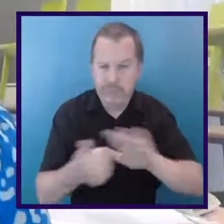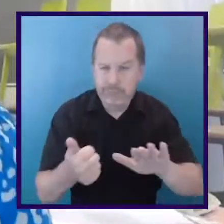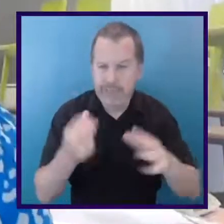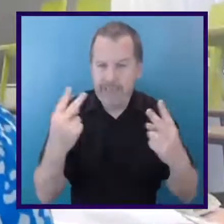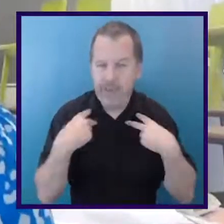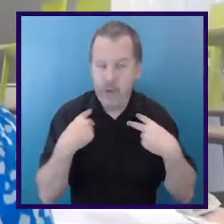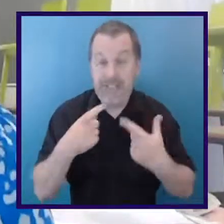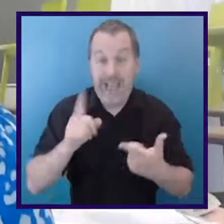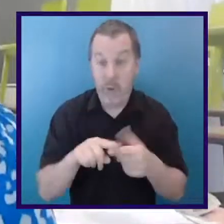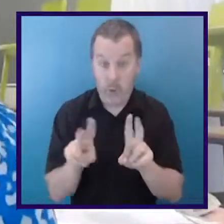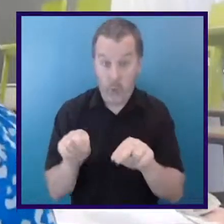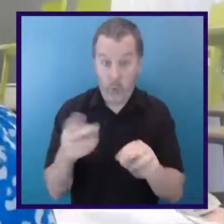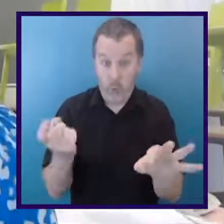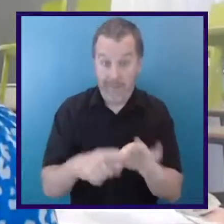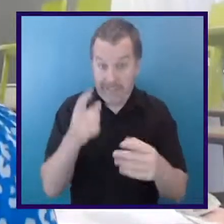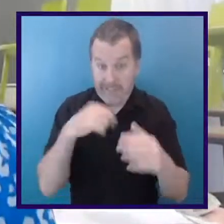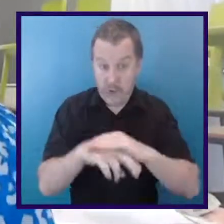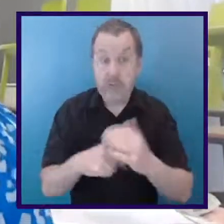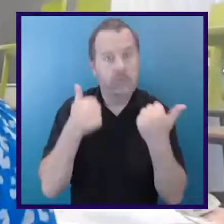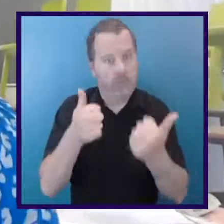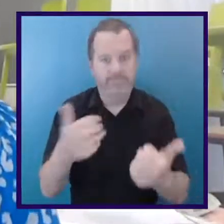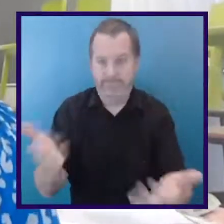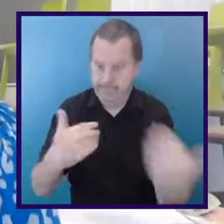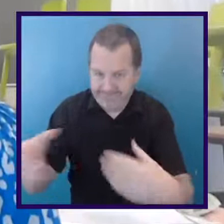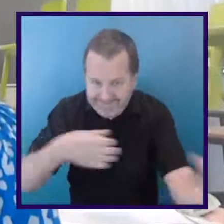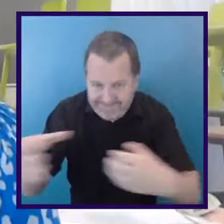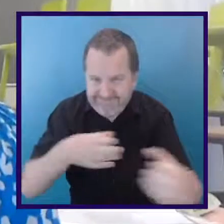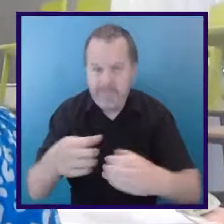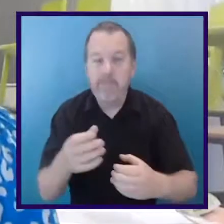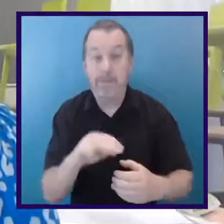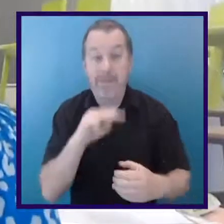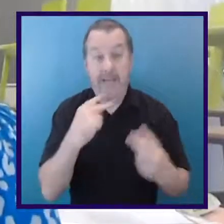we love recruiting newly qualified teachers as well, because we find that it just reinvigorates